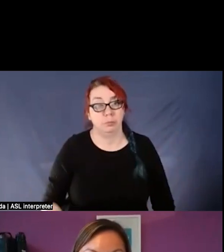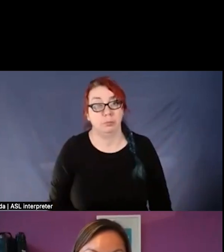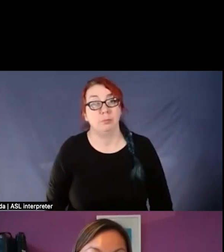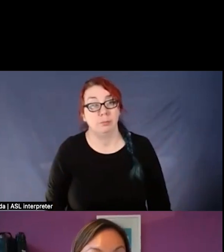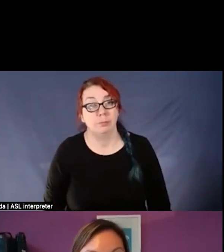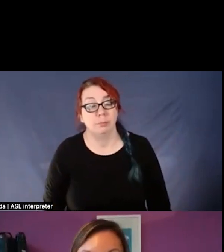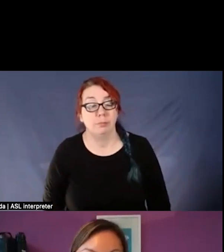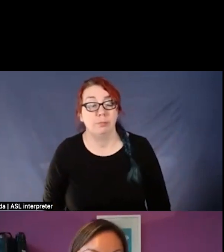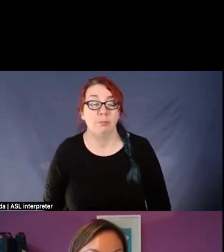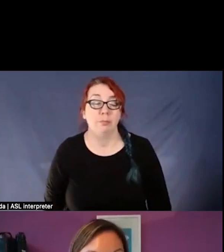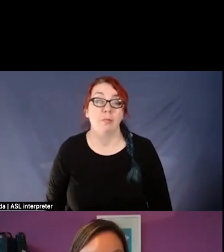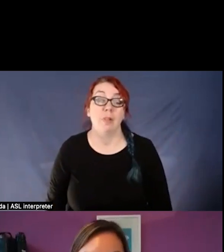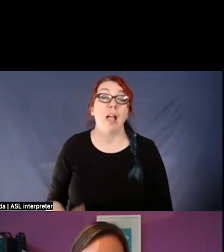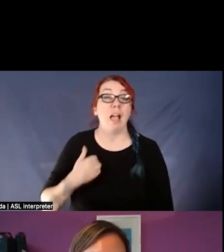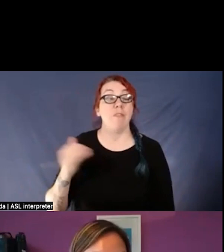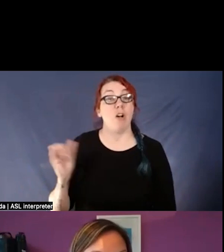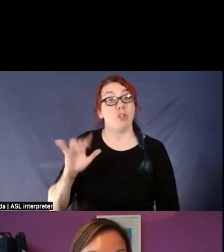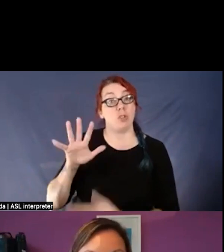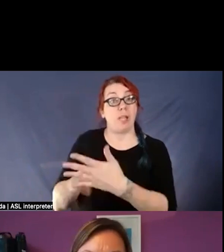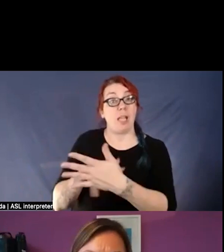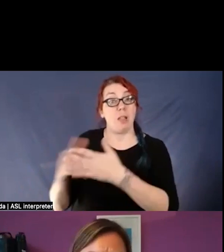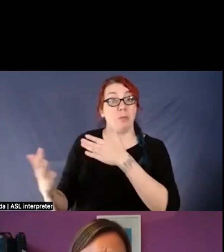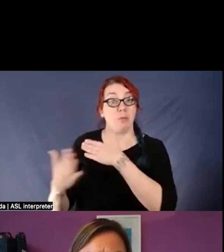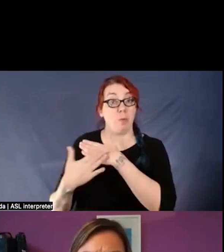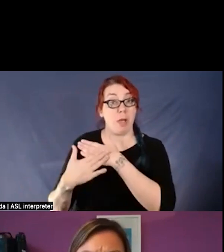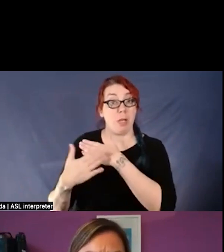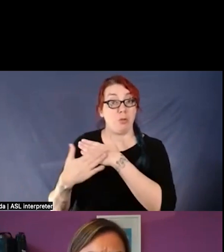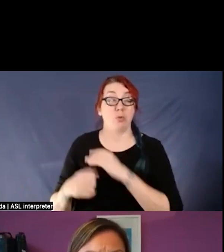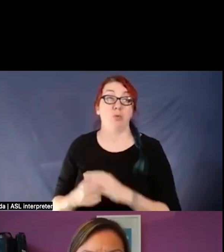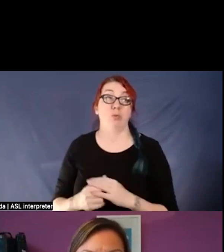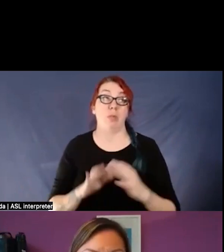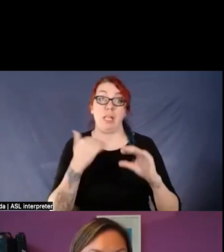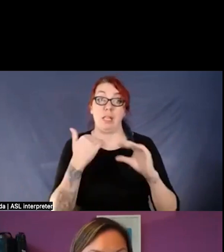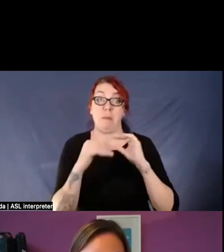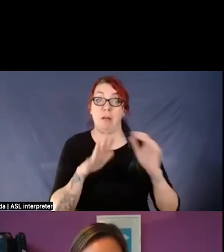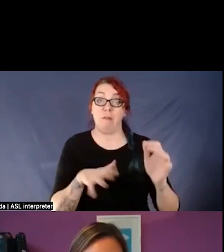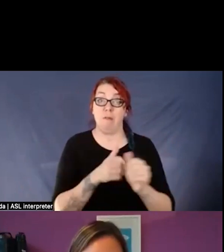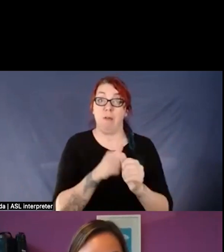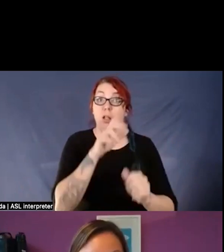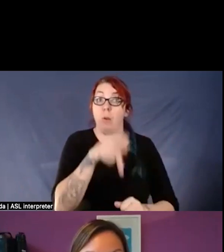have calendar reminders, email follow-ups, in person and verbal tasks, Slack requests, I have